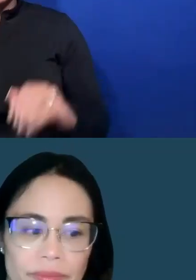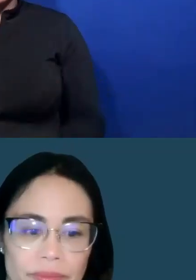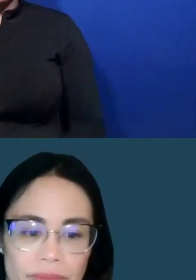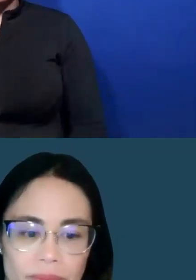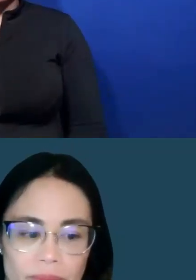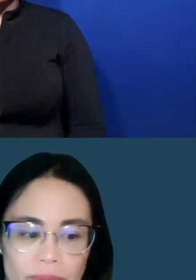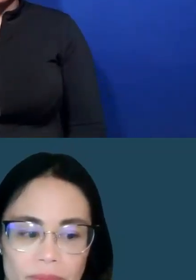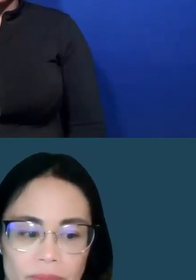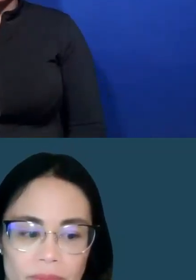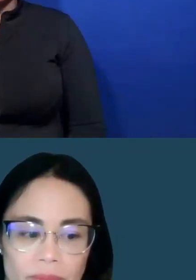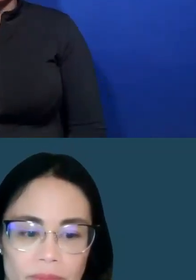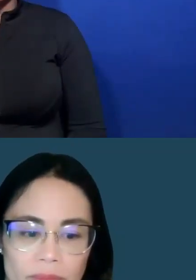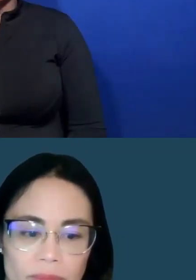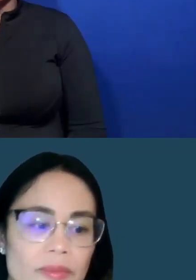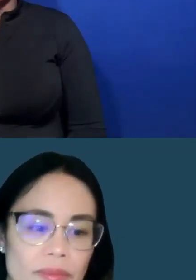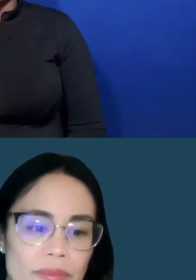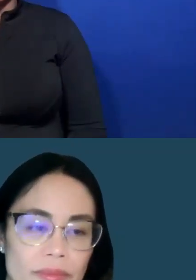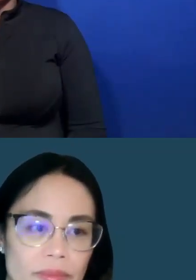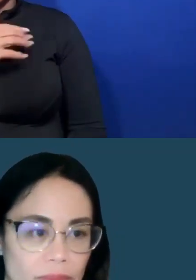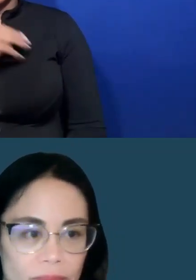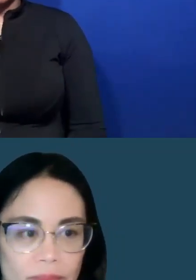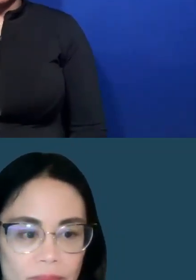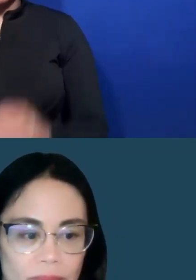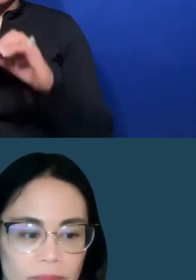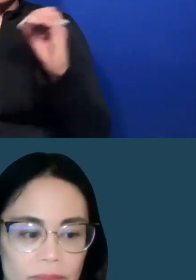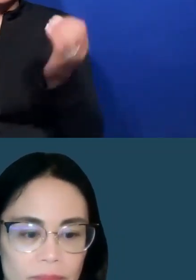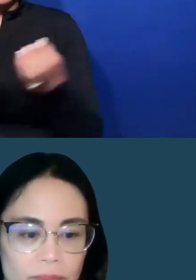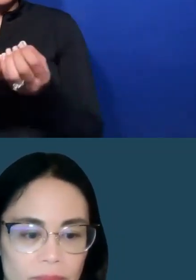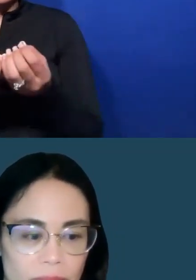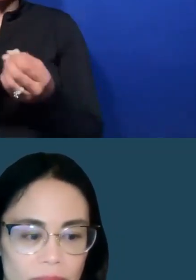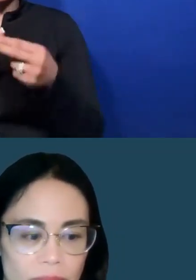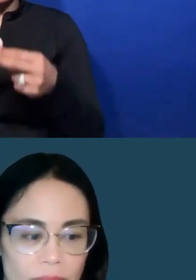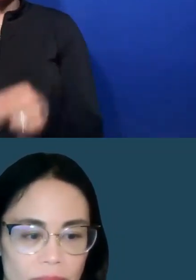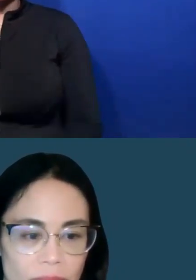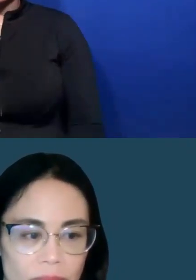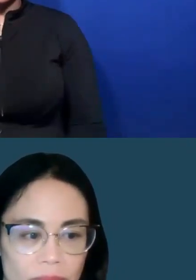a member of an organizations that is called San Diego. People First.